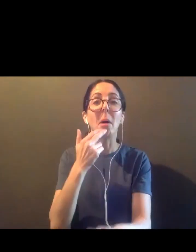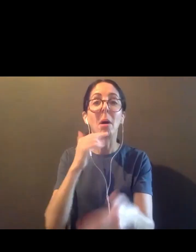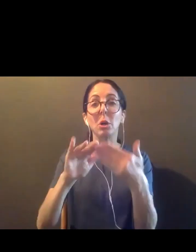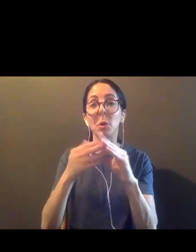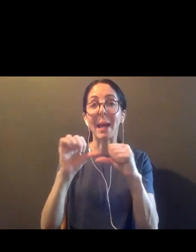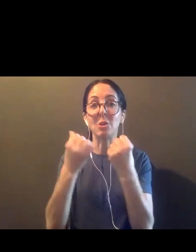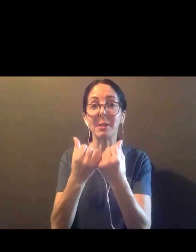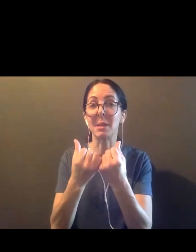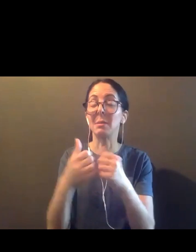are grassroots.